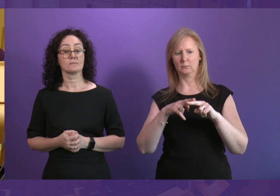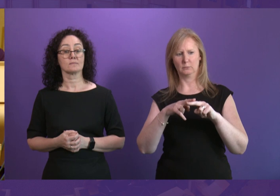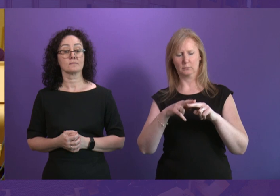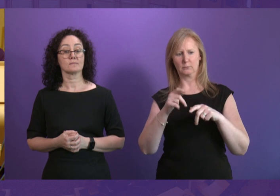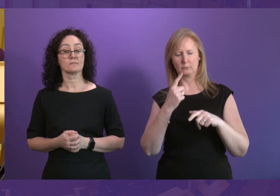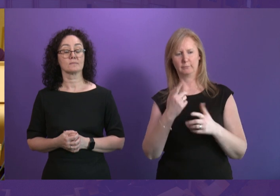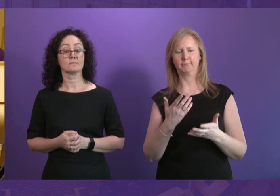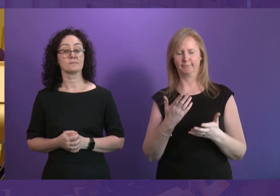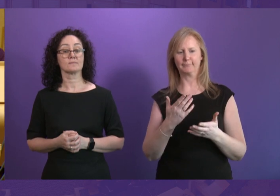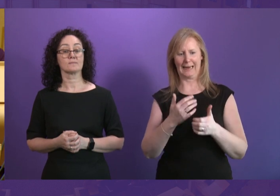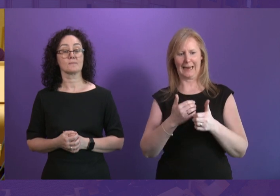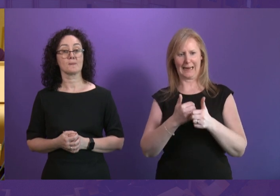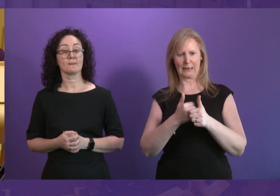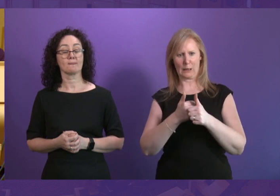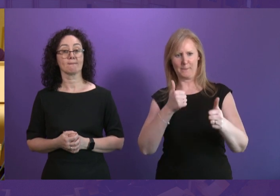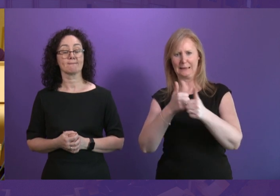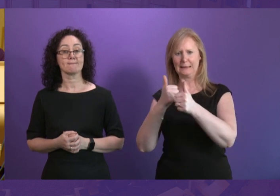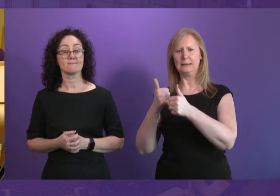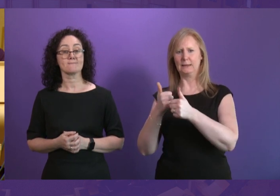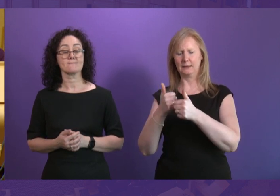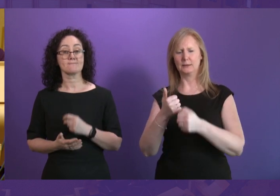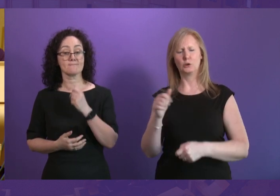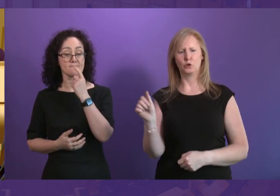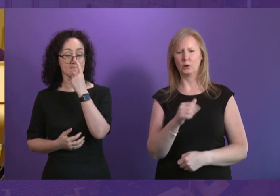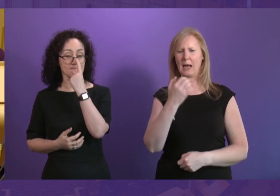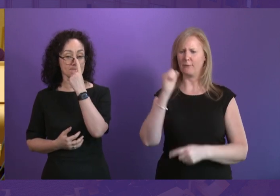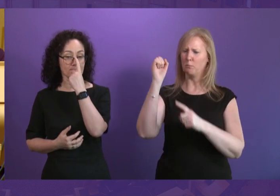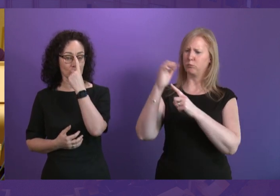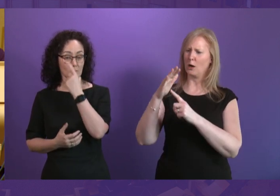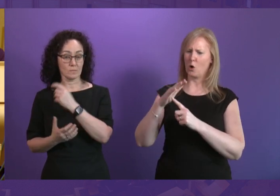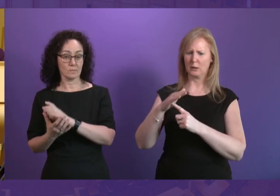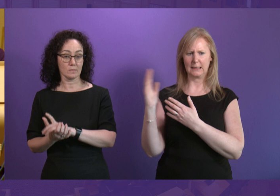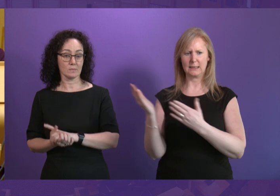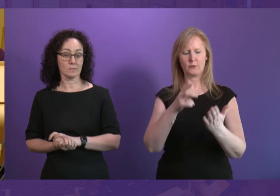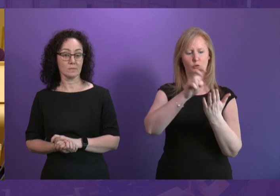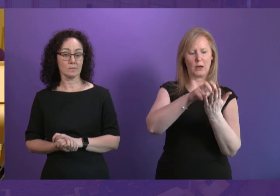The energy companies are supposed to have a priority services register, but there are